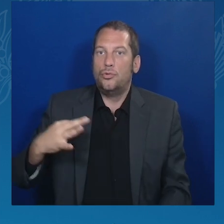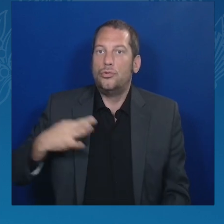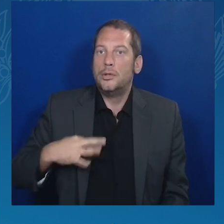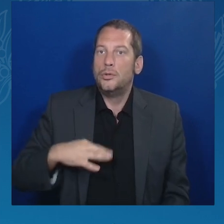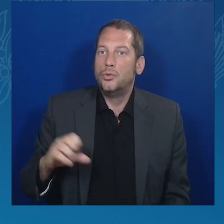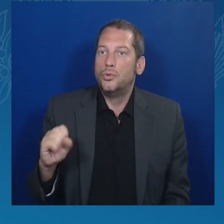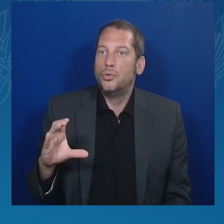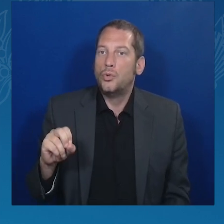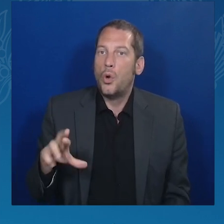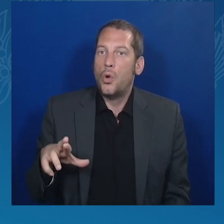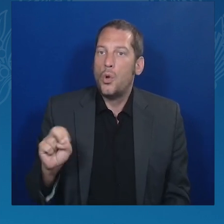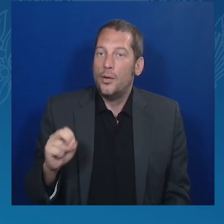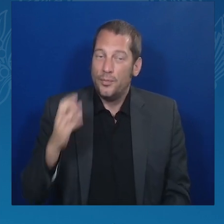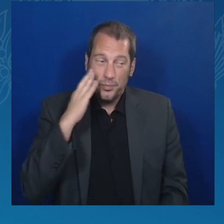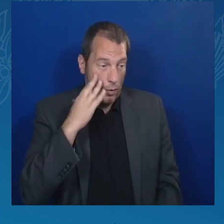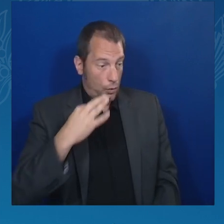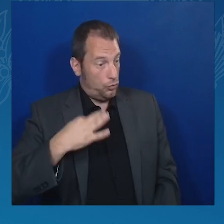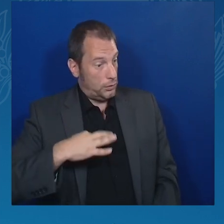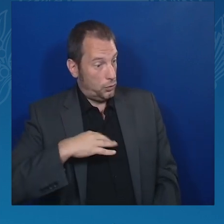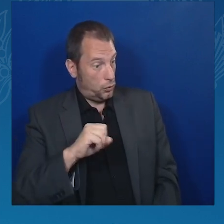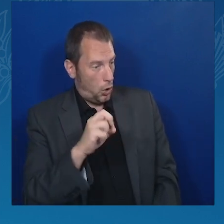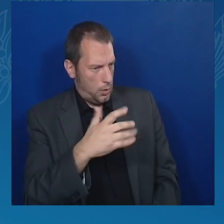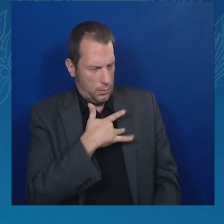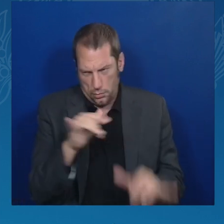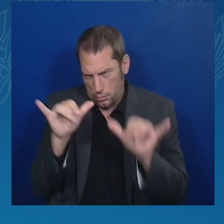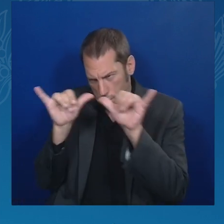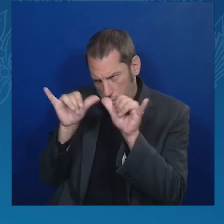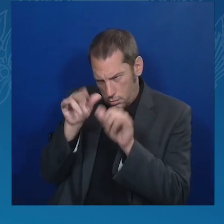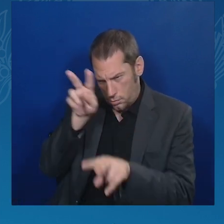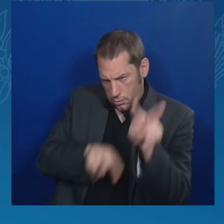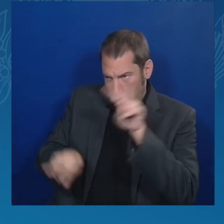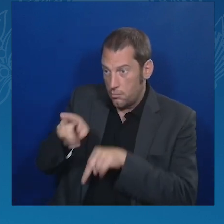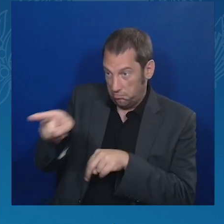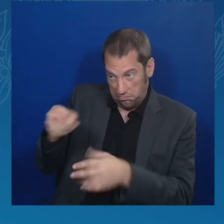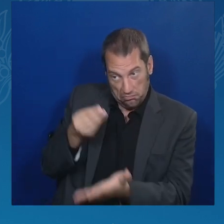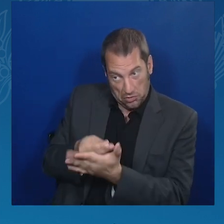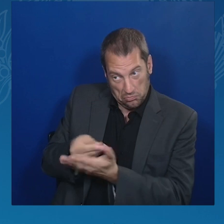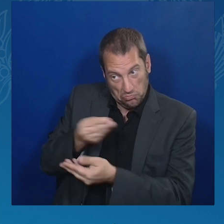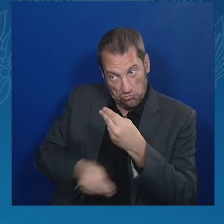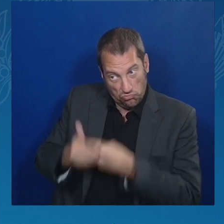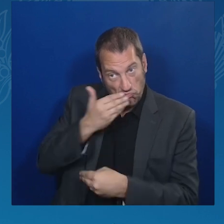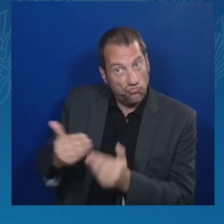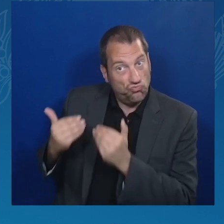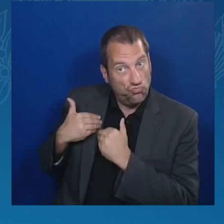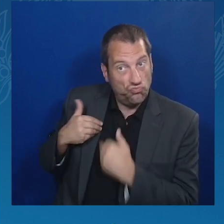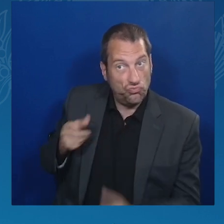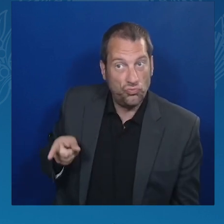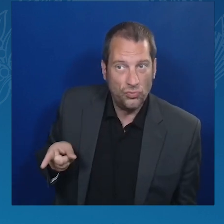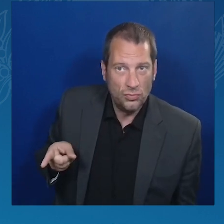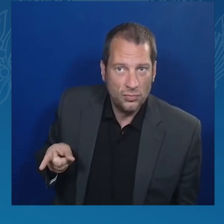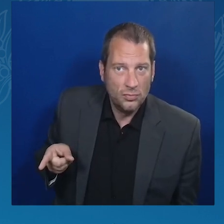It doesn't make any sense that you would cause somebody to take a hit to their credit score for a medical emergency,